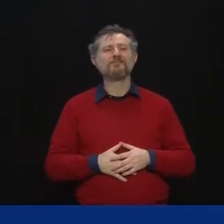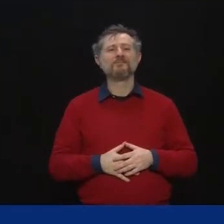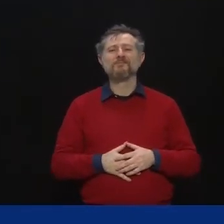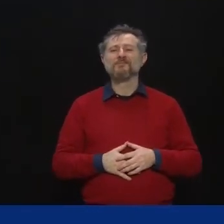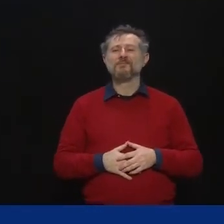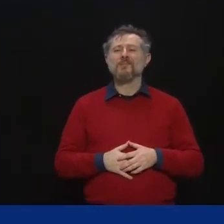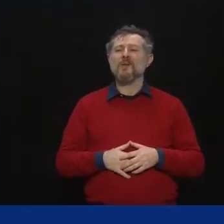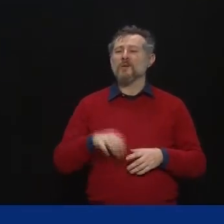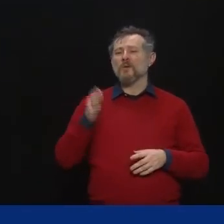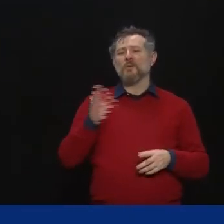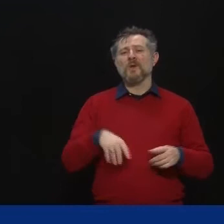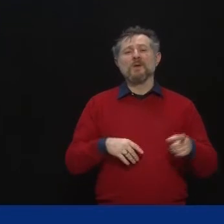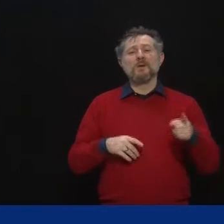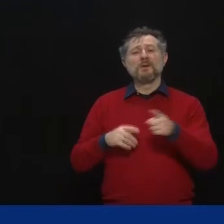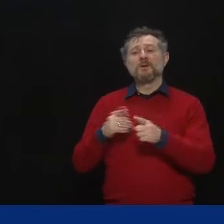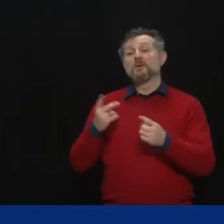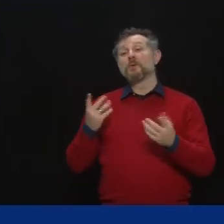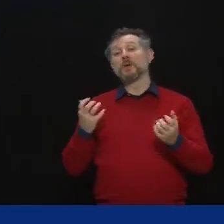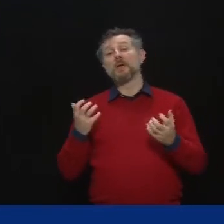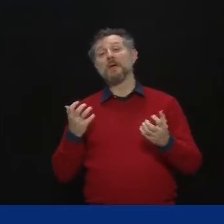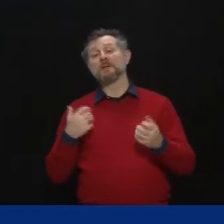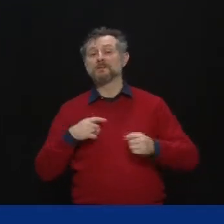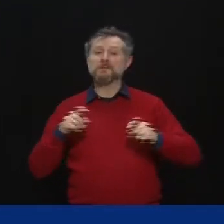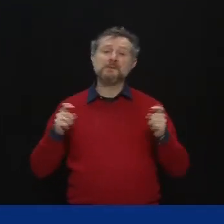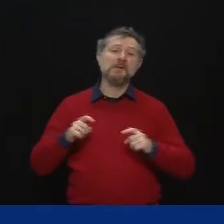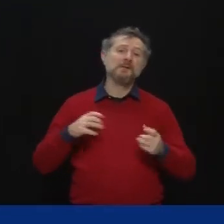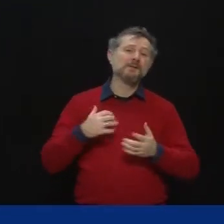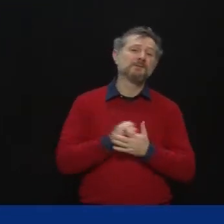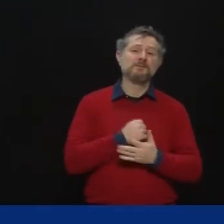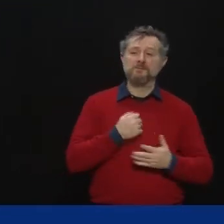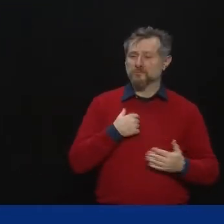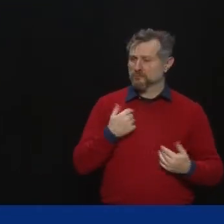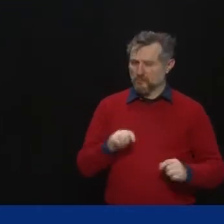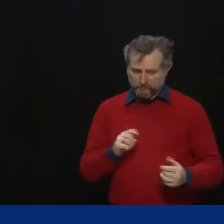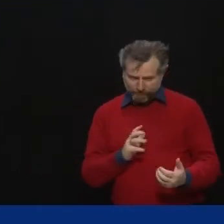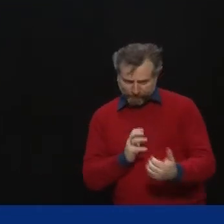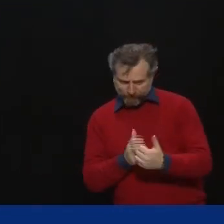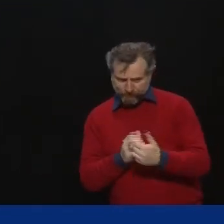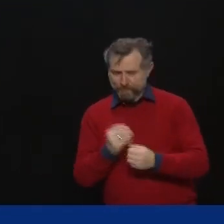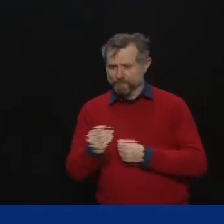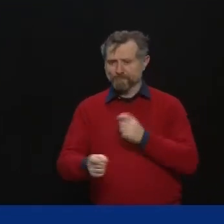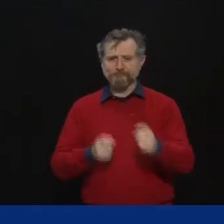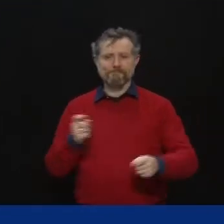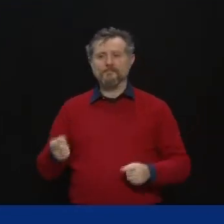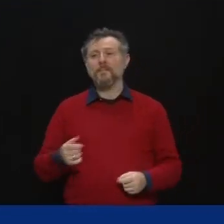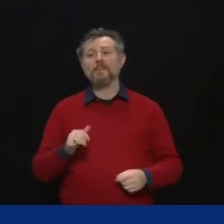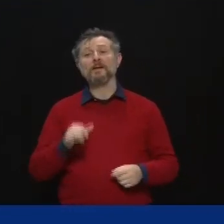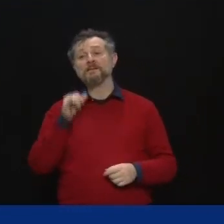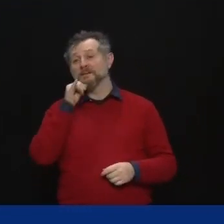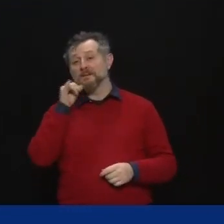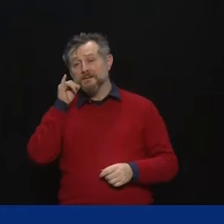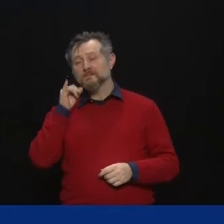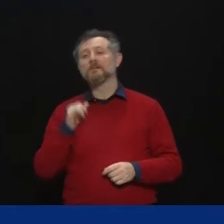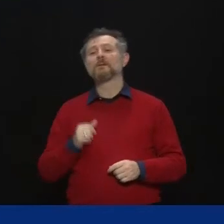SO THE COUNTIES ARE STARTING TO SEE THEIR DELIVERIES COME OUT. AS WELL AS THE DEMAND WE KNOW IS